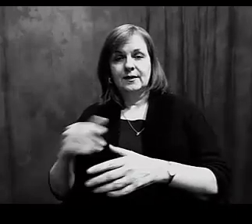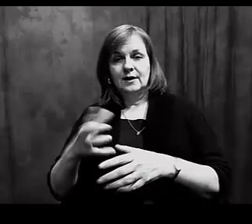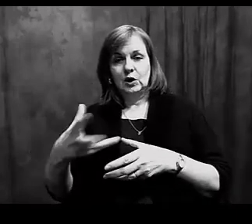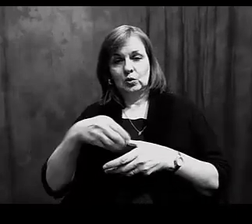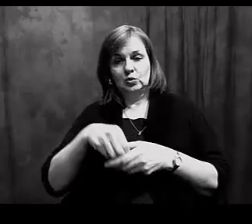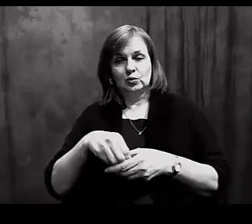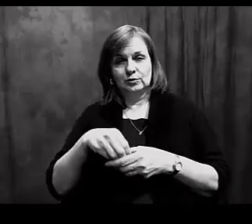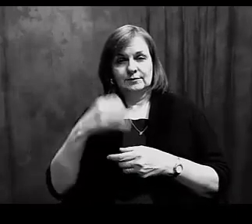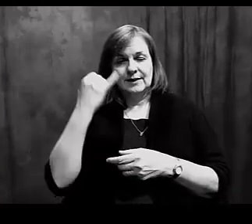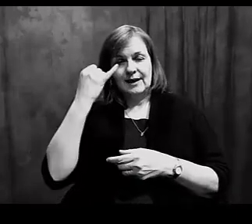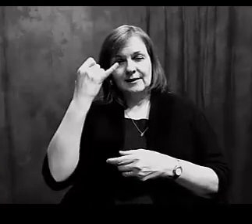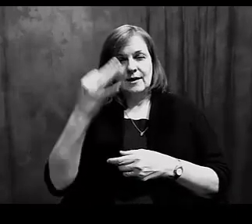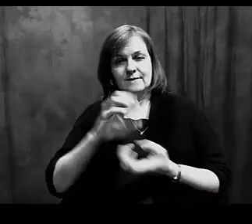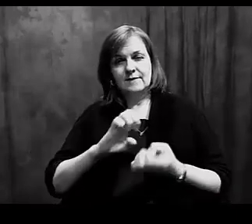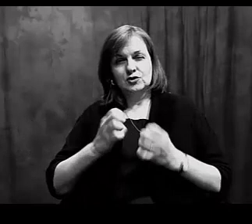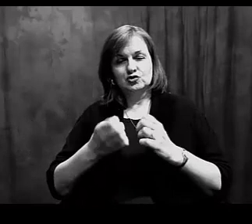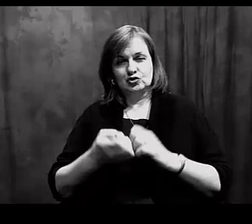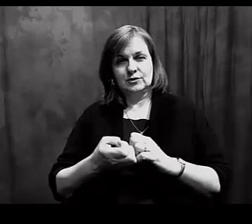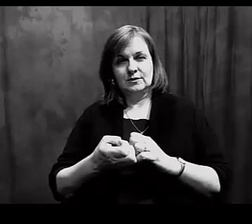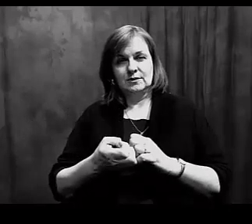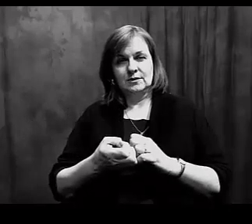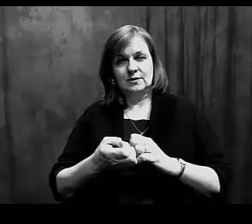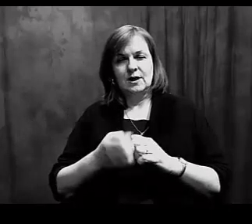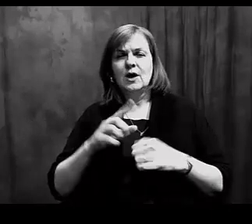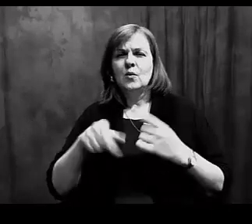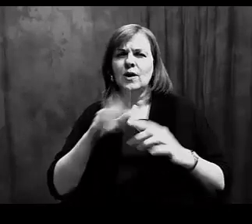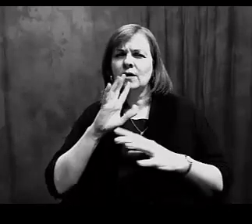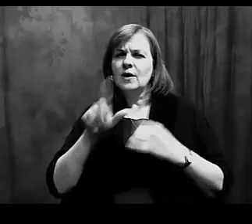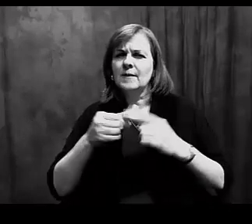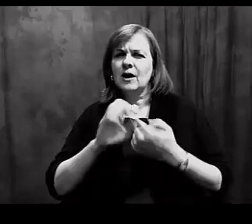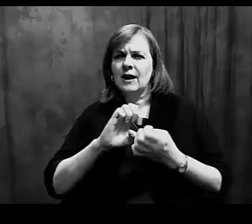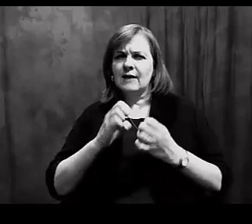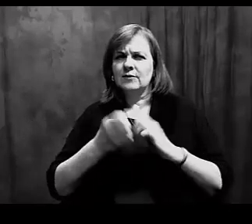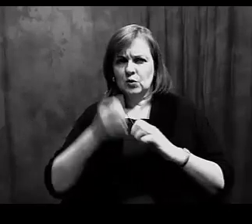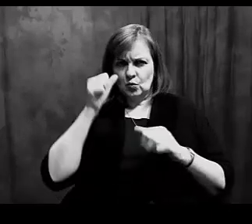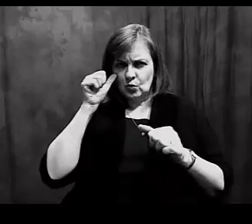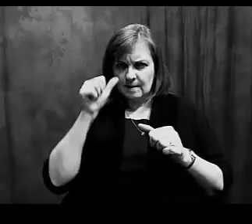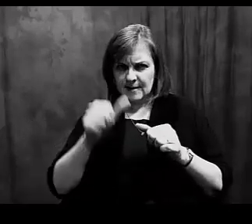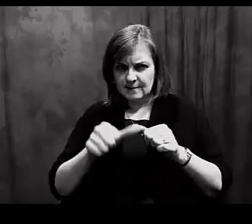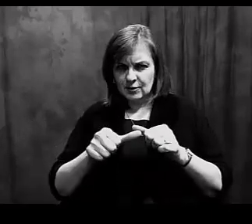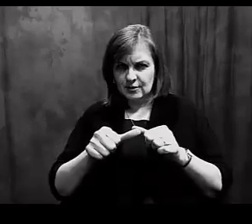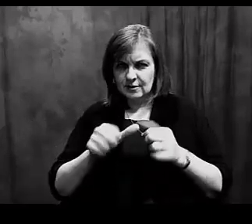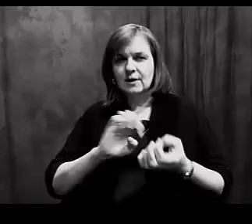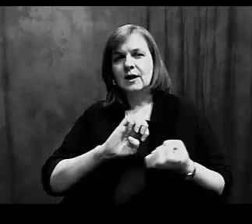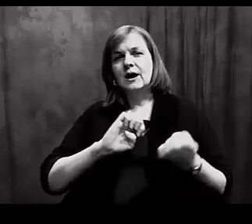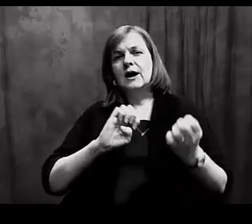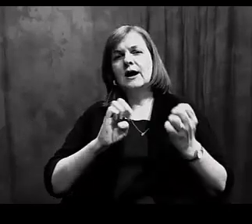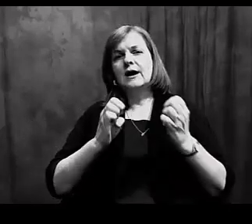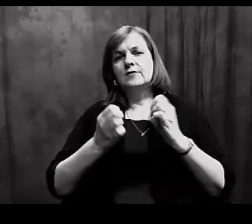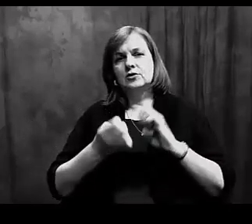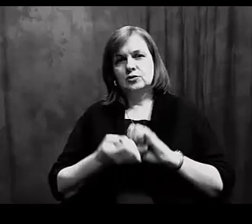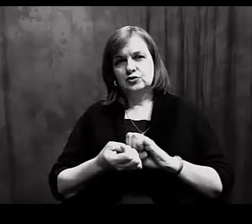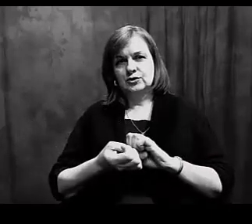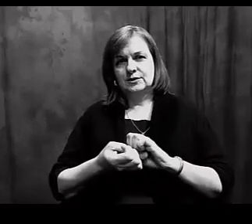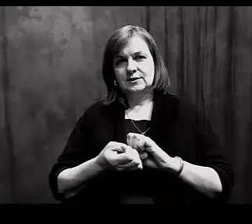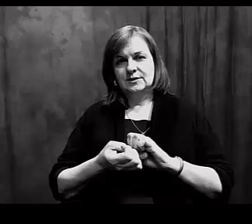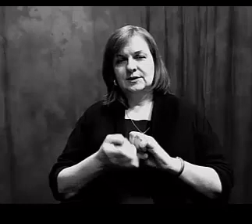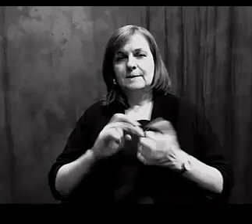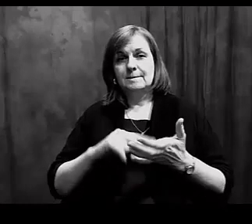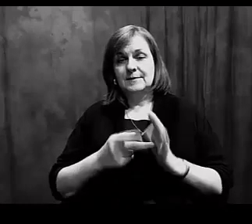surrounding this idea of evolution and when we say evolution please keep in mind that evolution